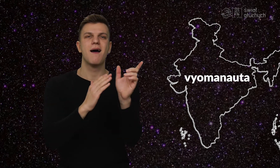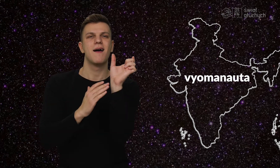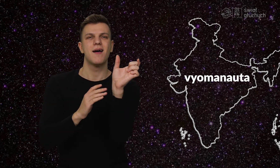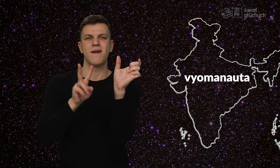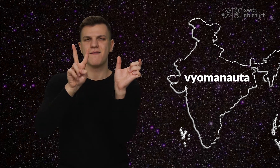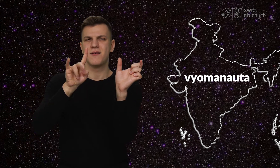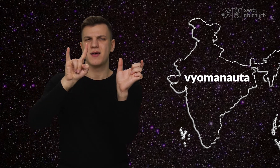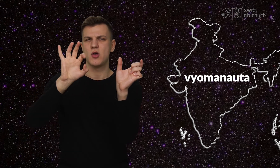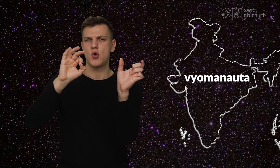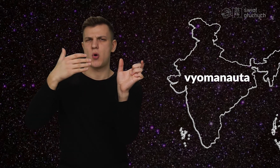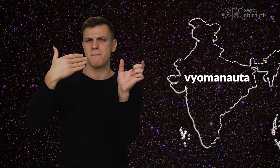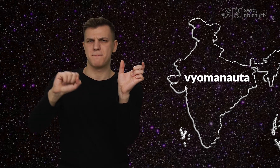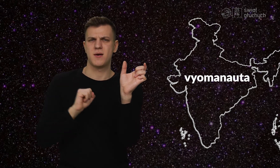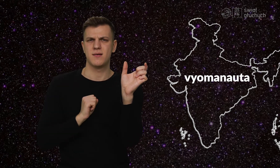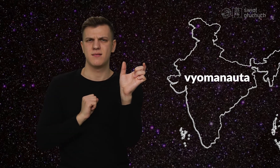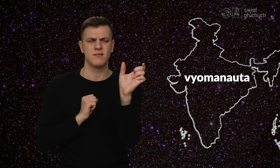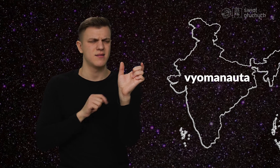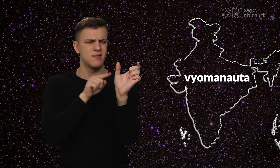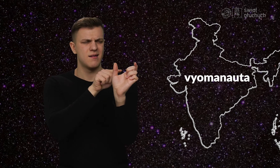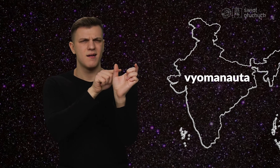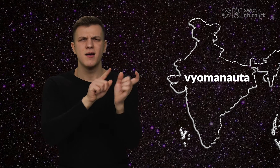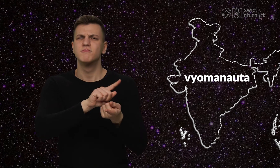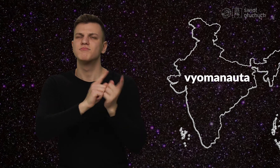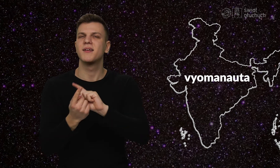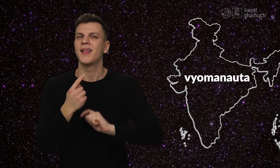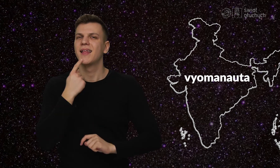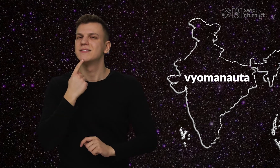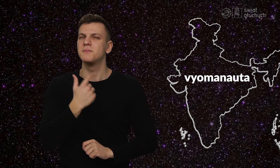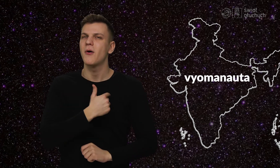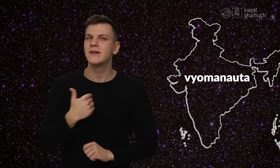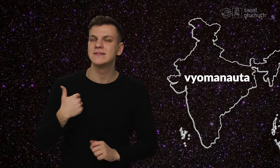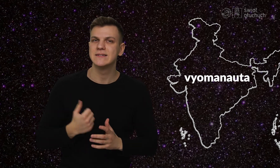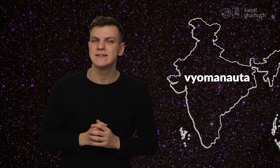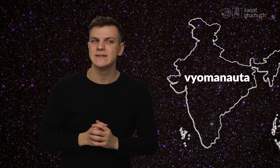where Vyoma means space or sky.